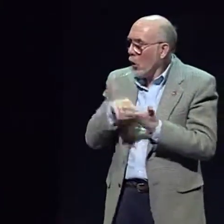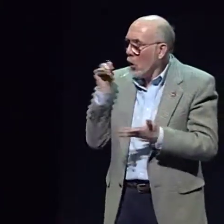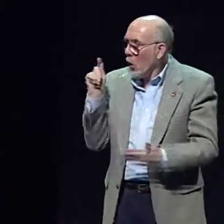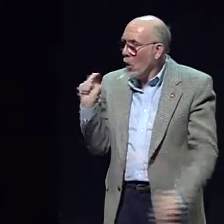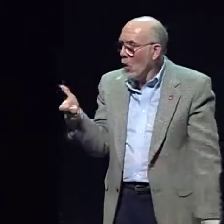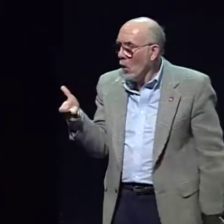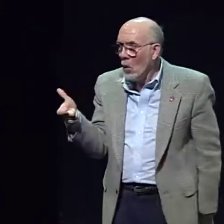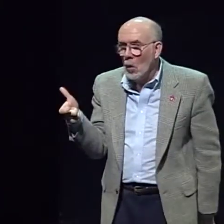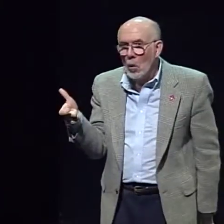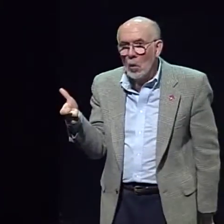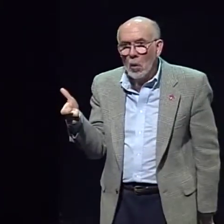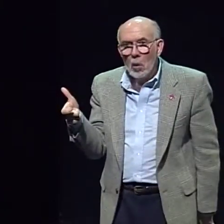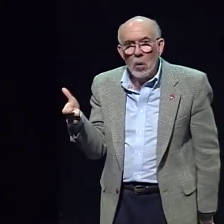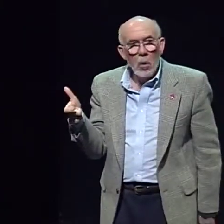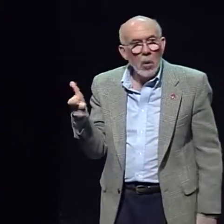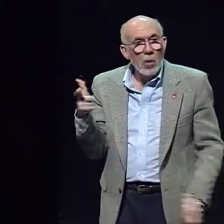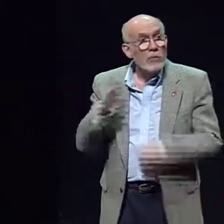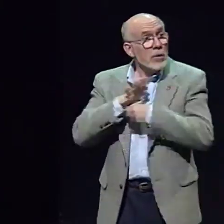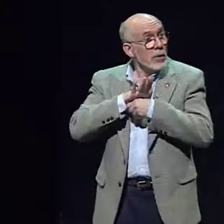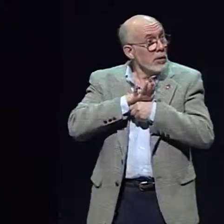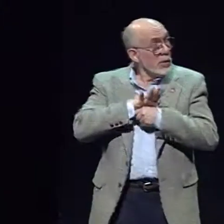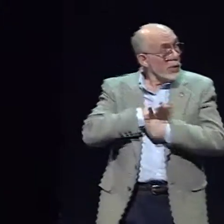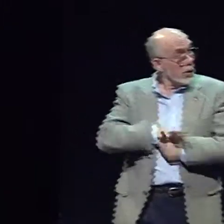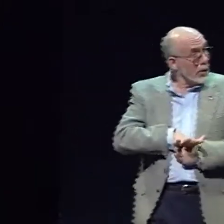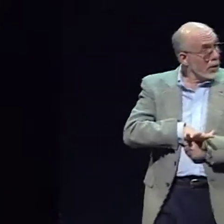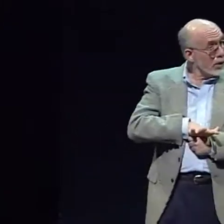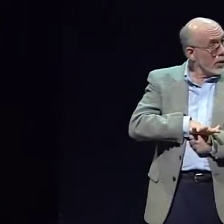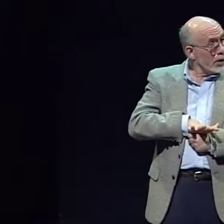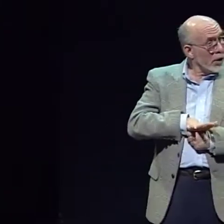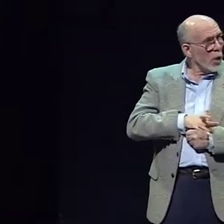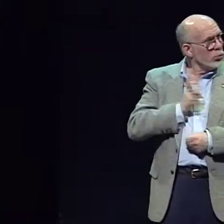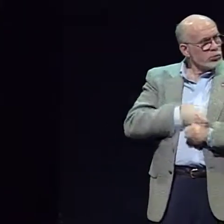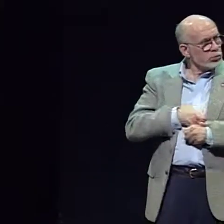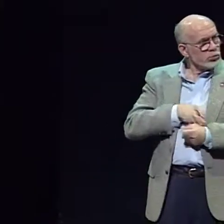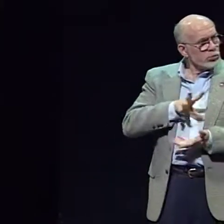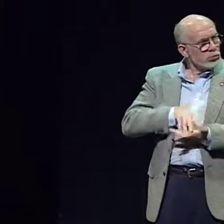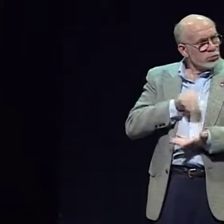THEY WILL FEEL FREE, AND THEY WILL LEARN. THEY WILL.